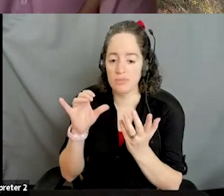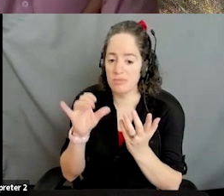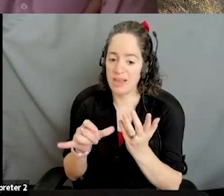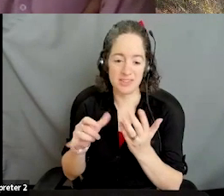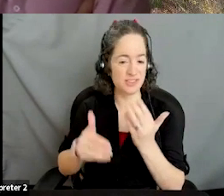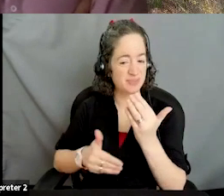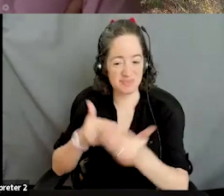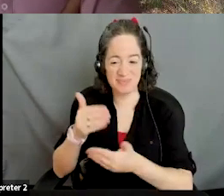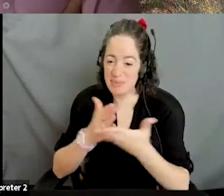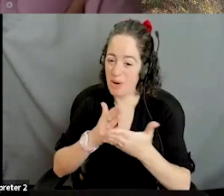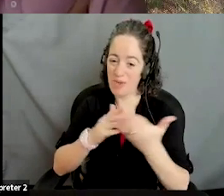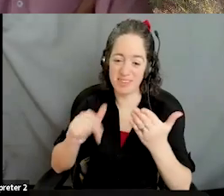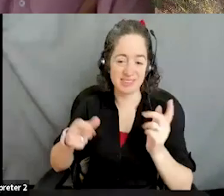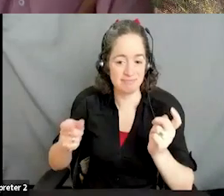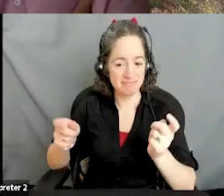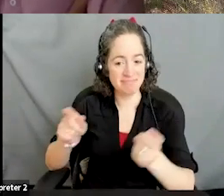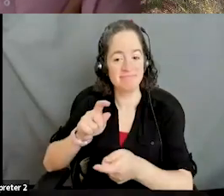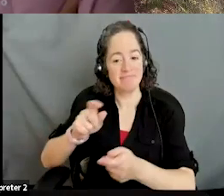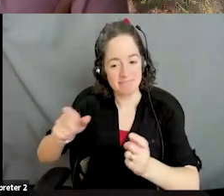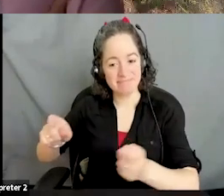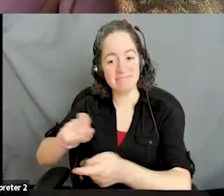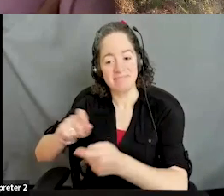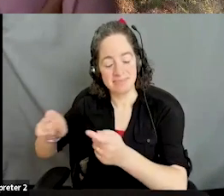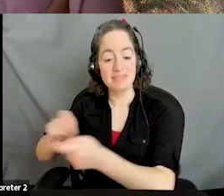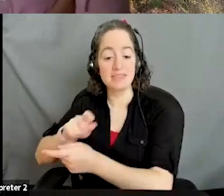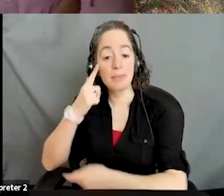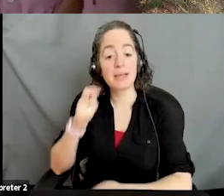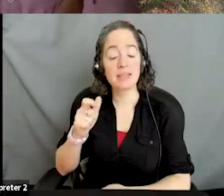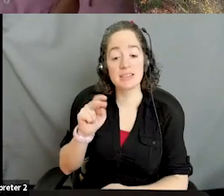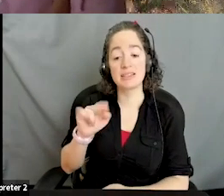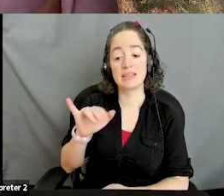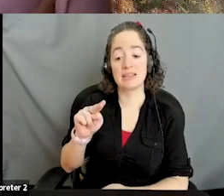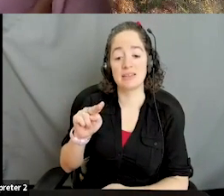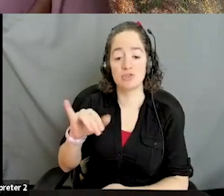I believe, because the 27 fields that are in Ninja Forms right now are not going to be the same 27 fields